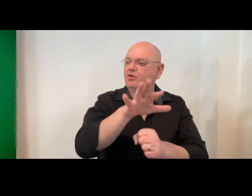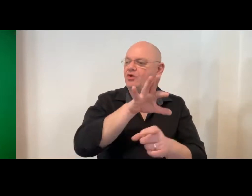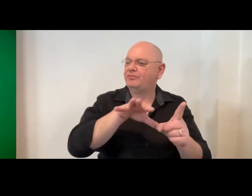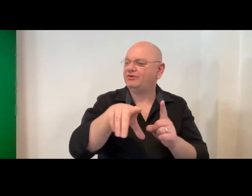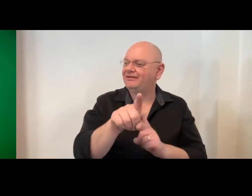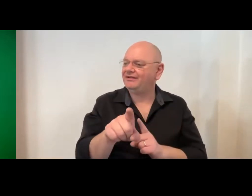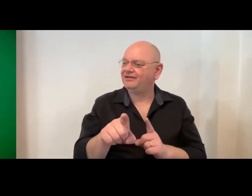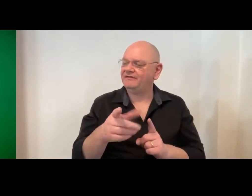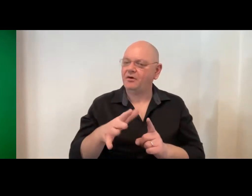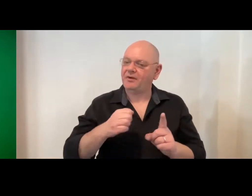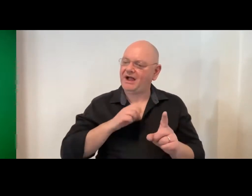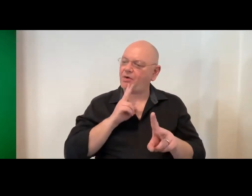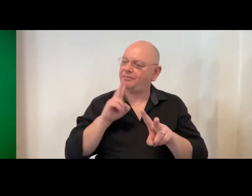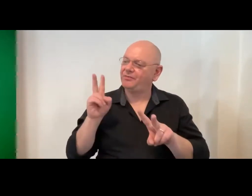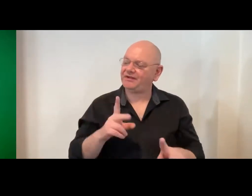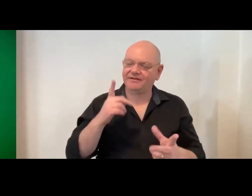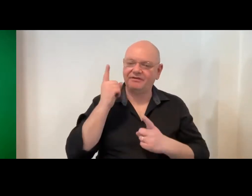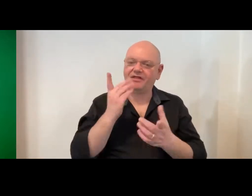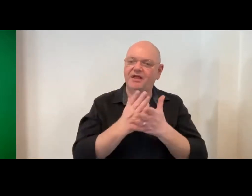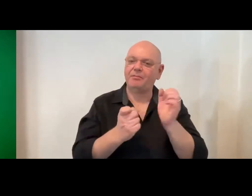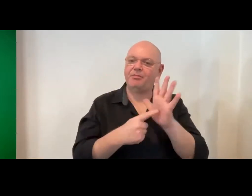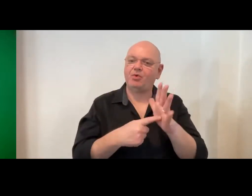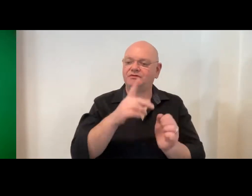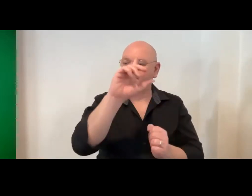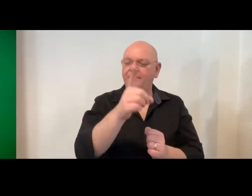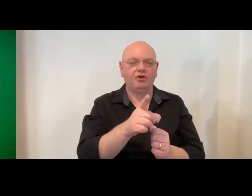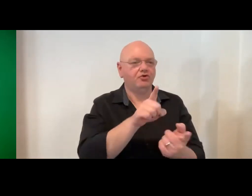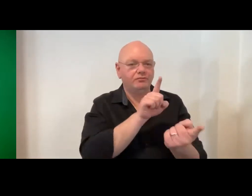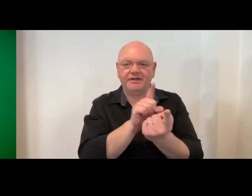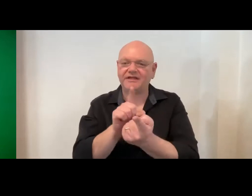I think you're going to answer that provocation.